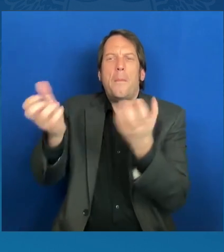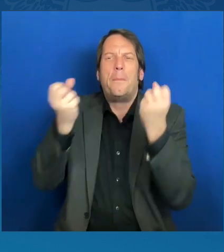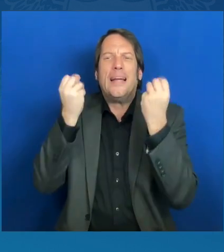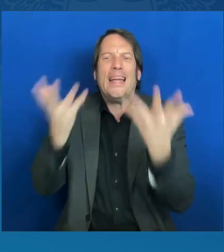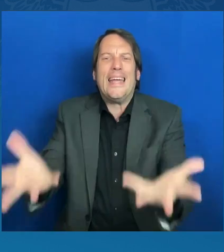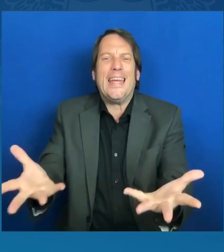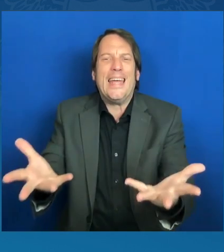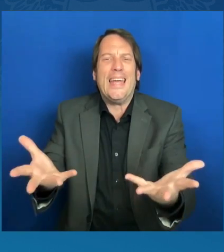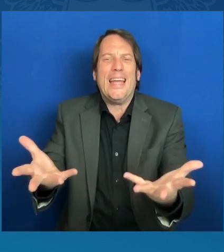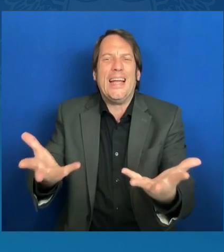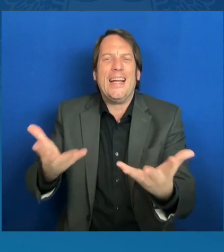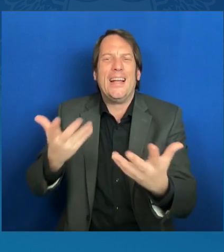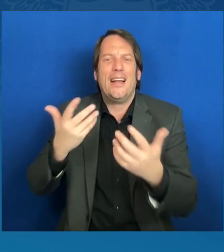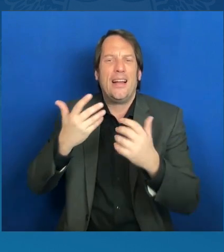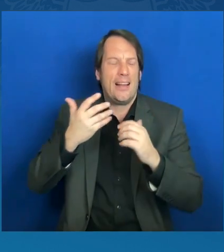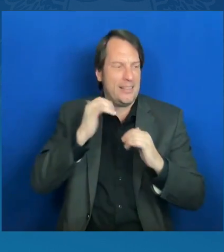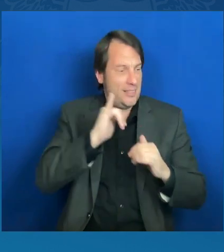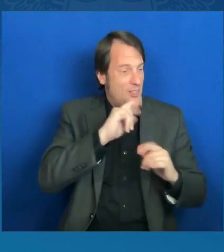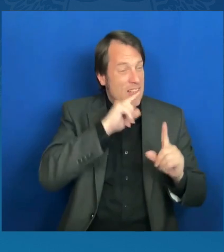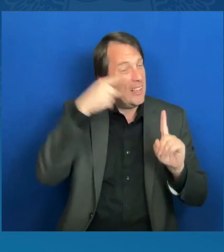And we respect it, and we understand it.